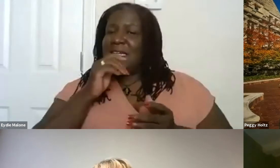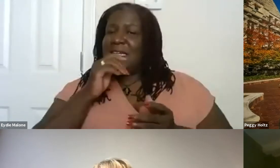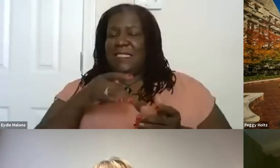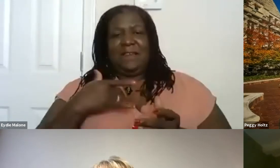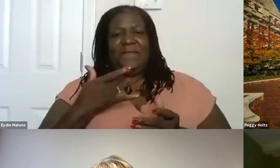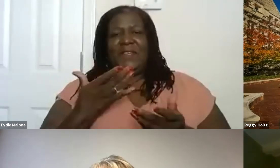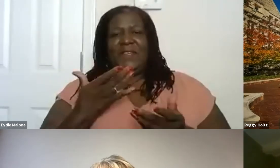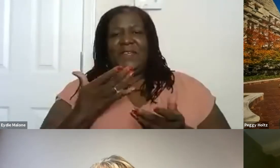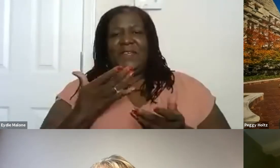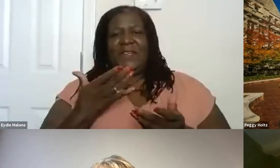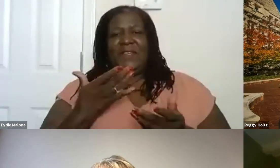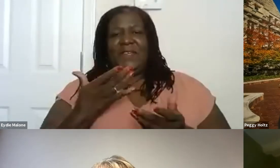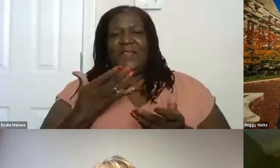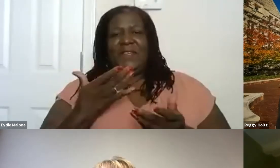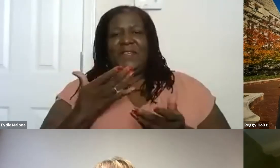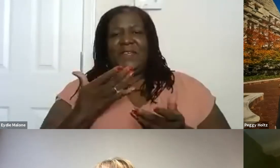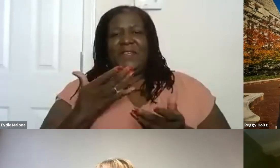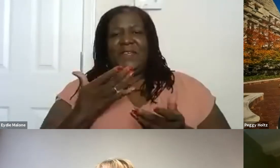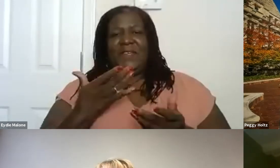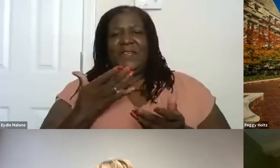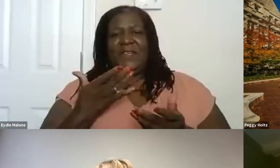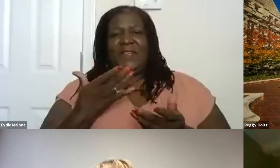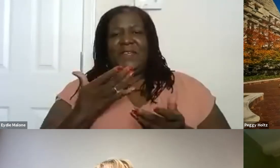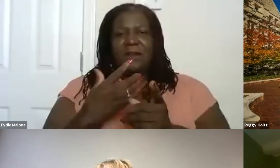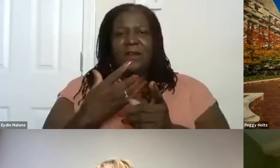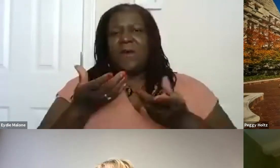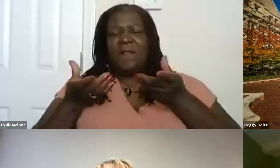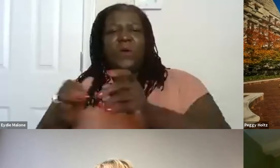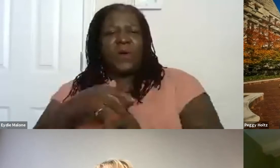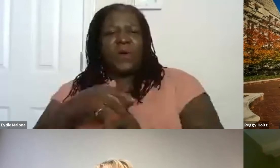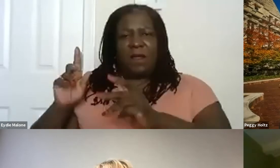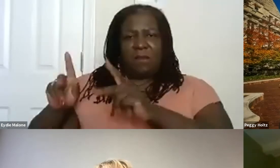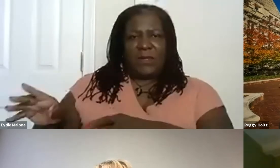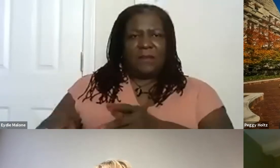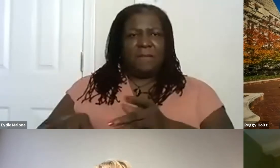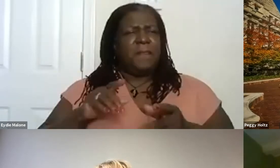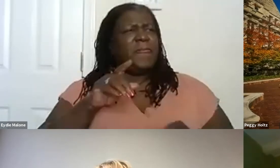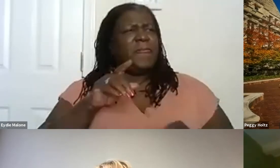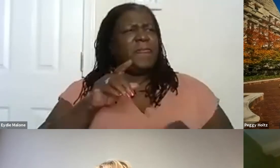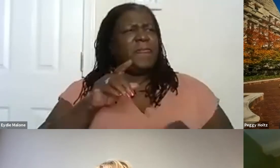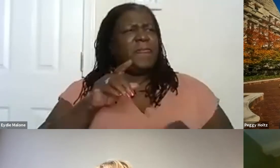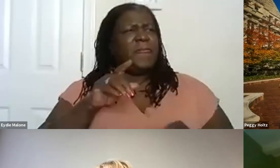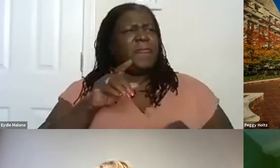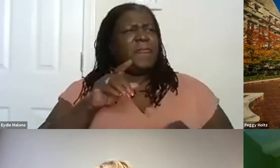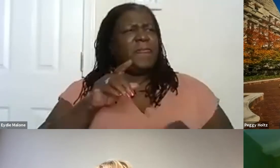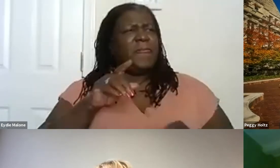barrier as well. PEGGY HOLTZ: Thanks. And Lisa, what are your thoughts on some of the barriers that people with disabilities are facing?